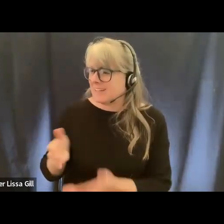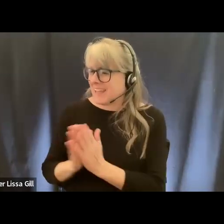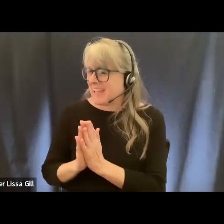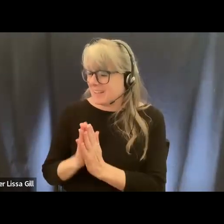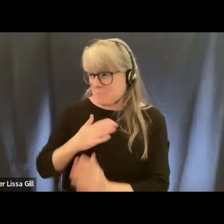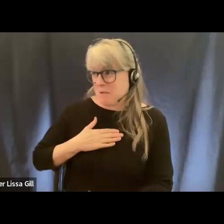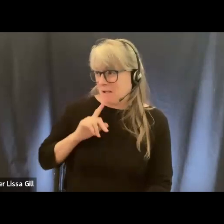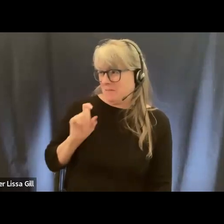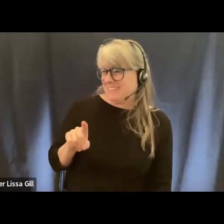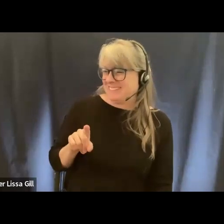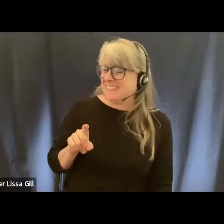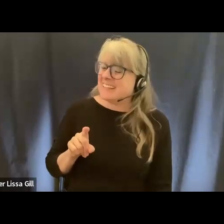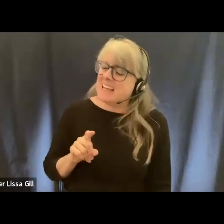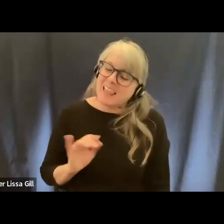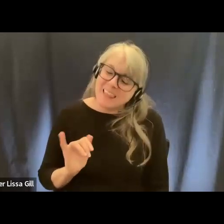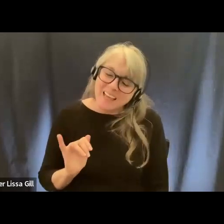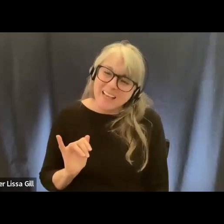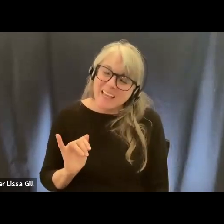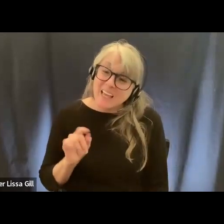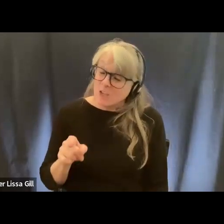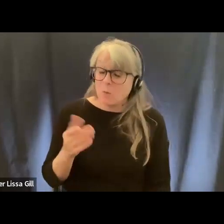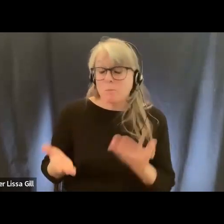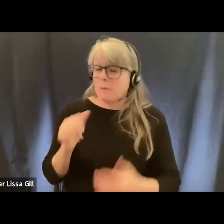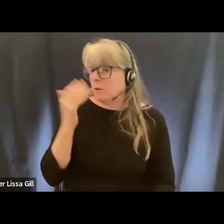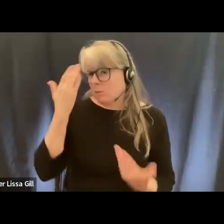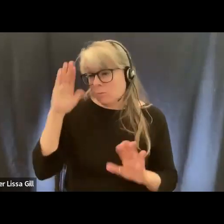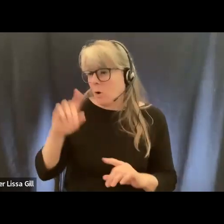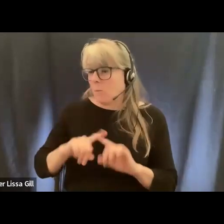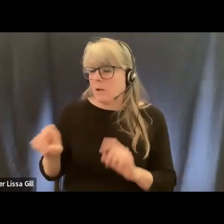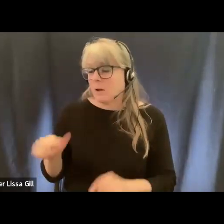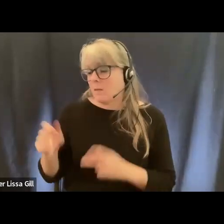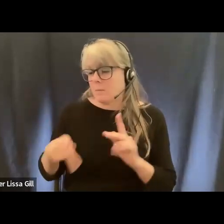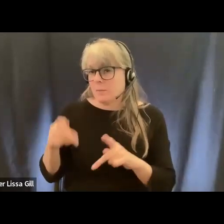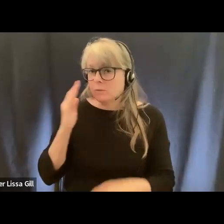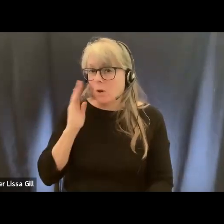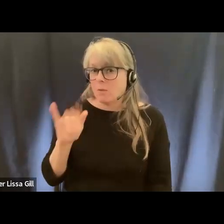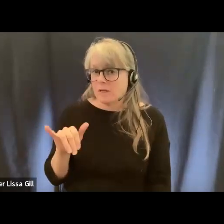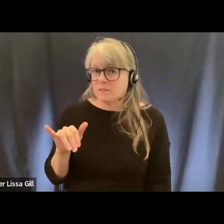Okay. Like, and you might not know it, but other people may know that's on and we'll be glad if they would answer it.